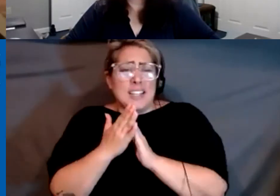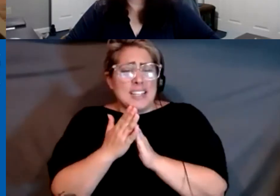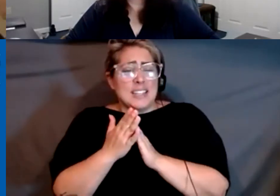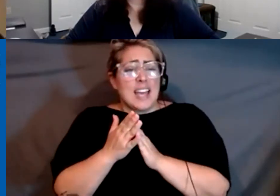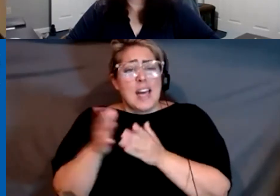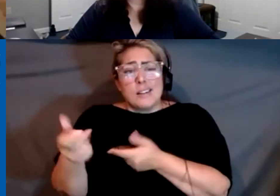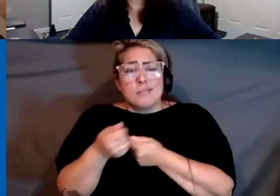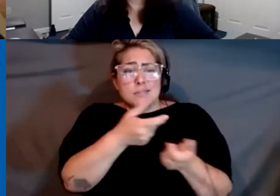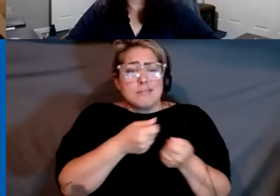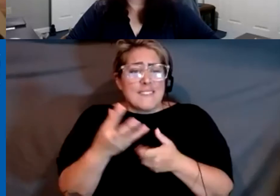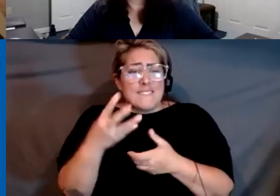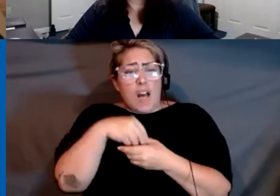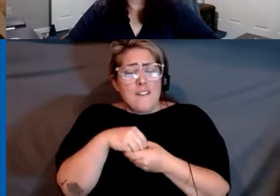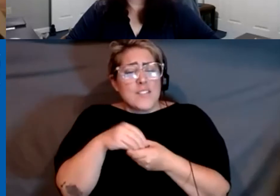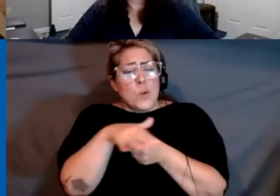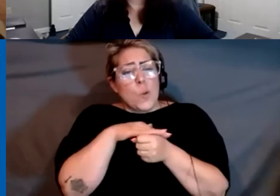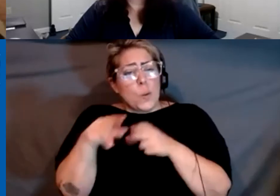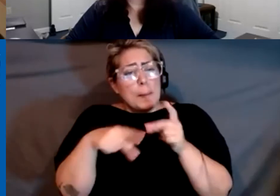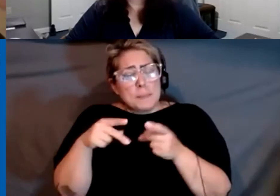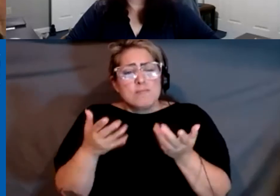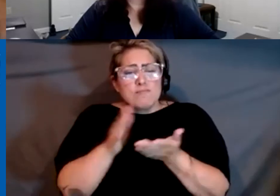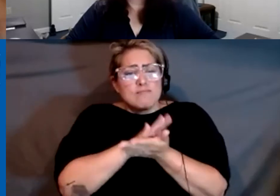18 months.